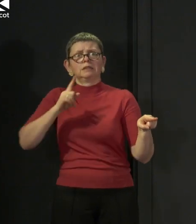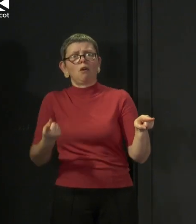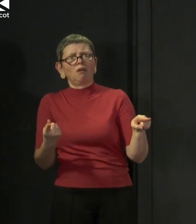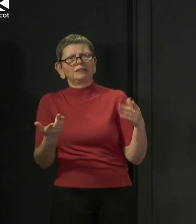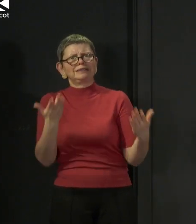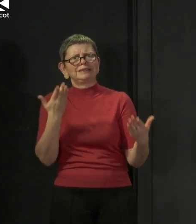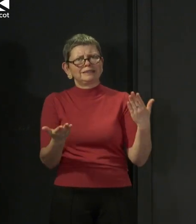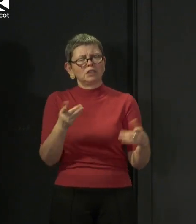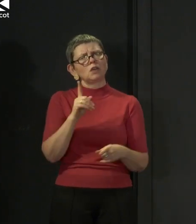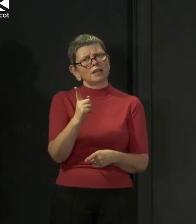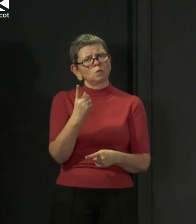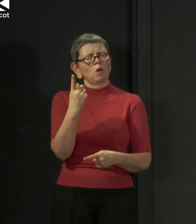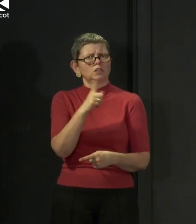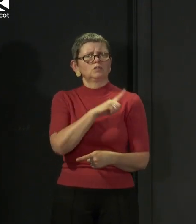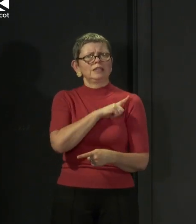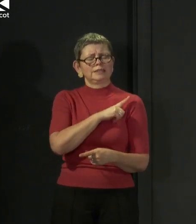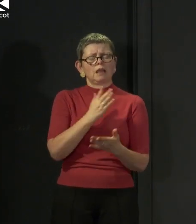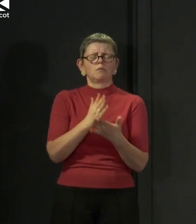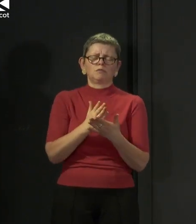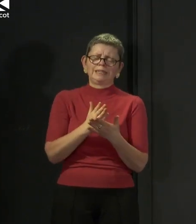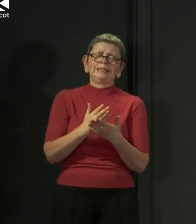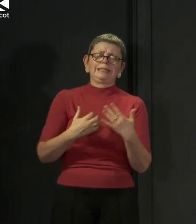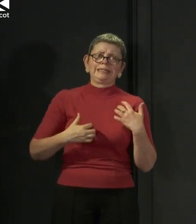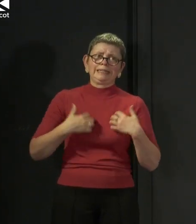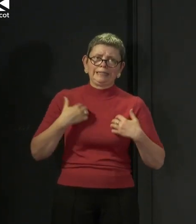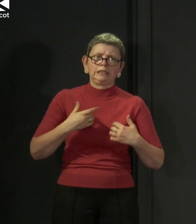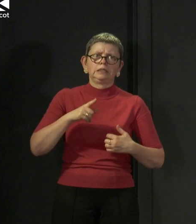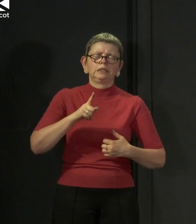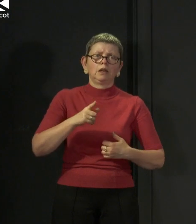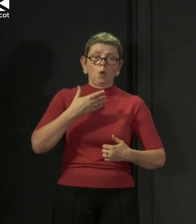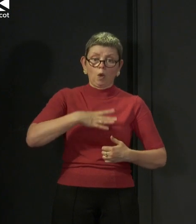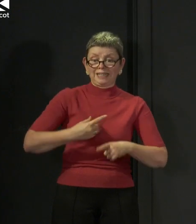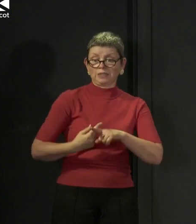and I said this on Tuesday, I have been as keen as possible too as quickly as possible